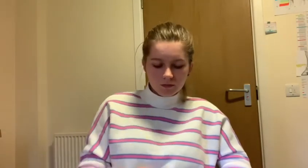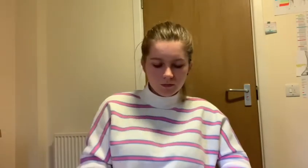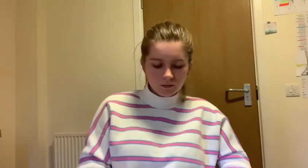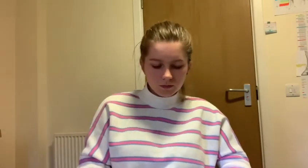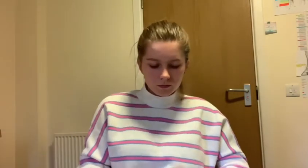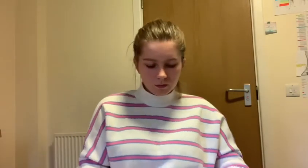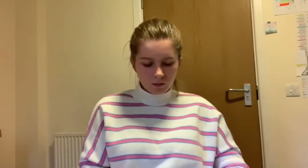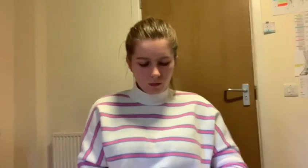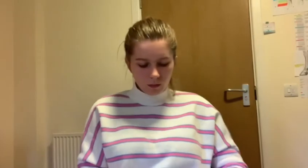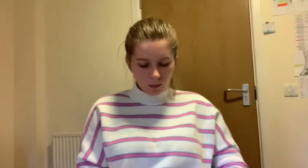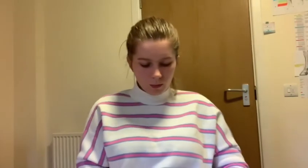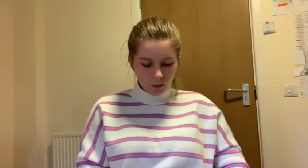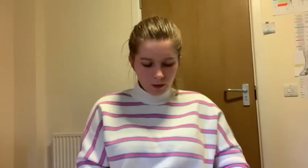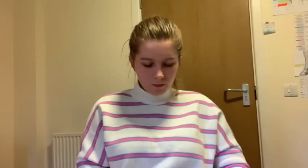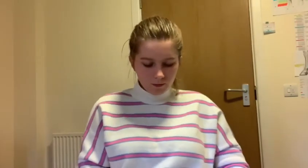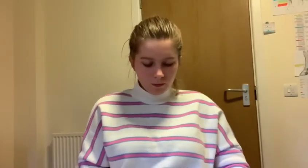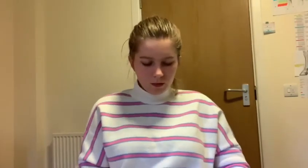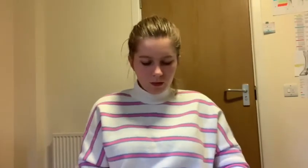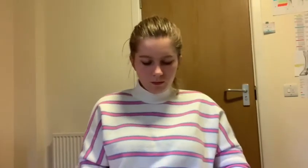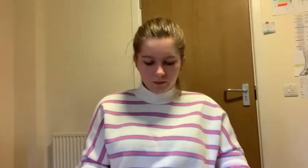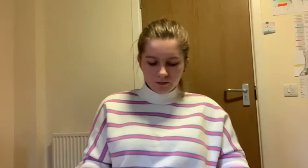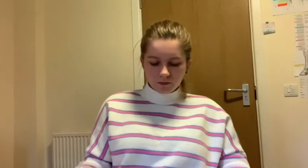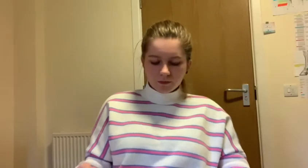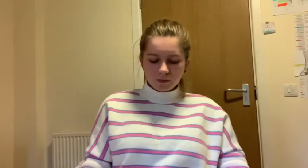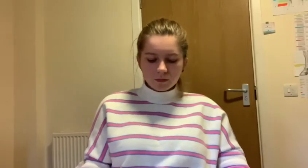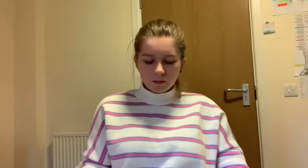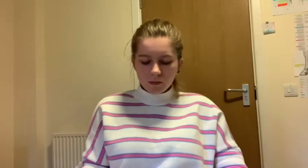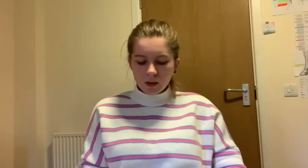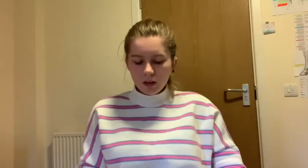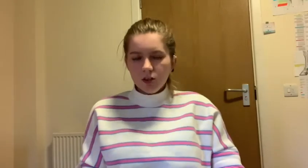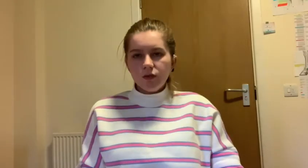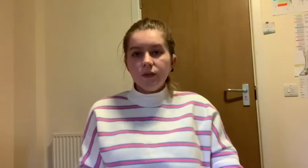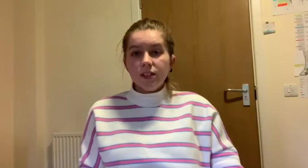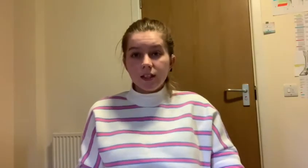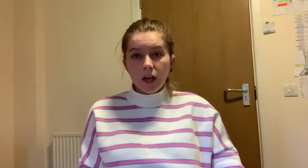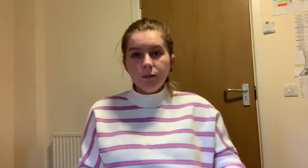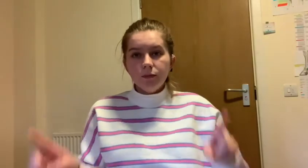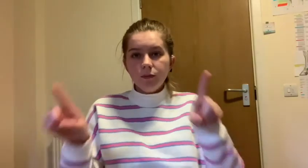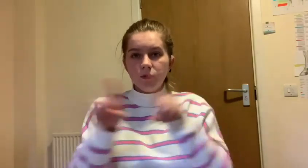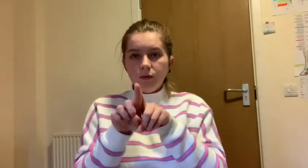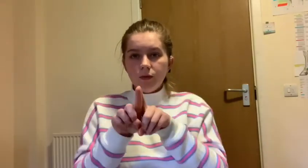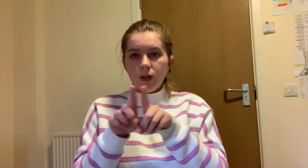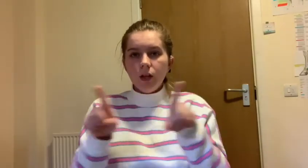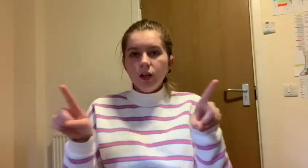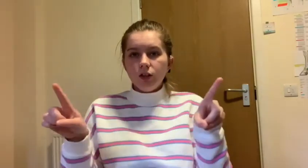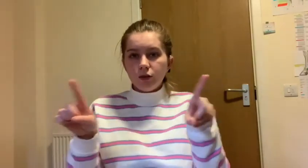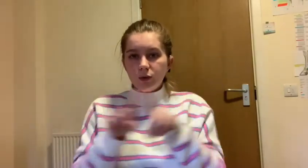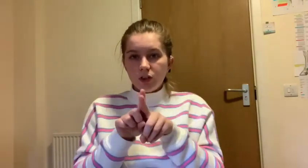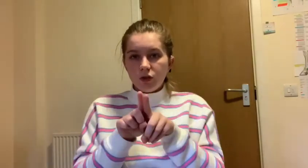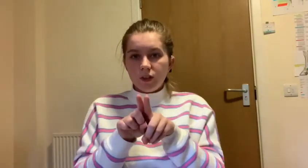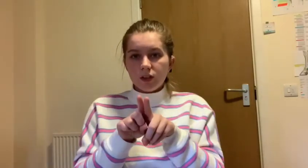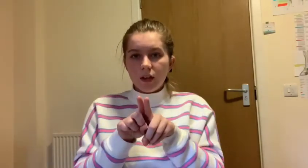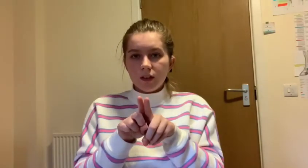*Music in the background* Something is the same, so you bring your hands together.